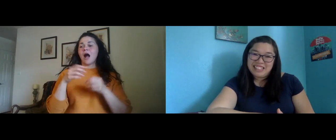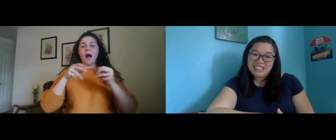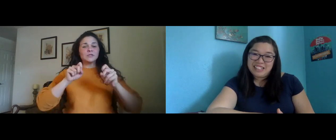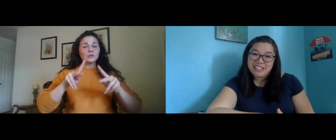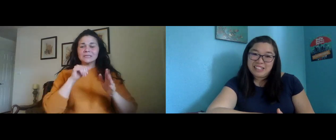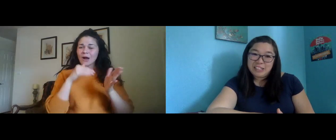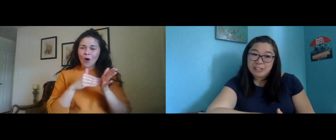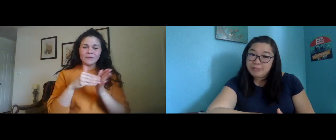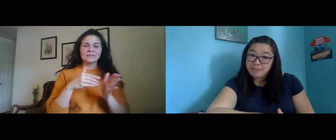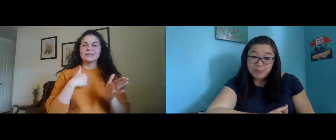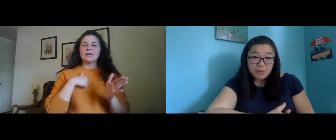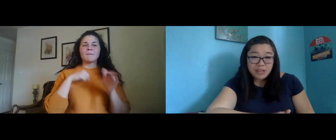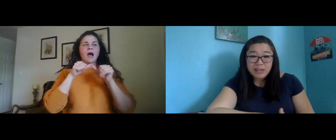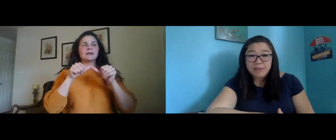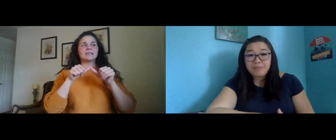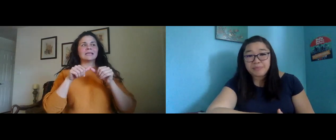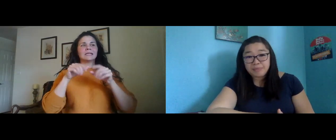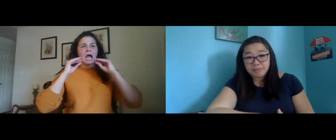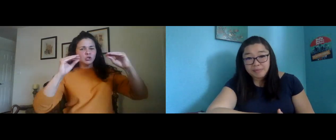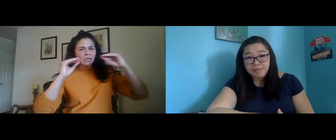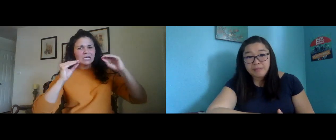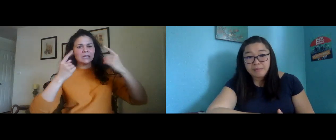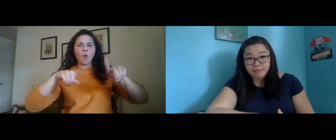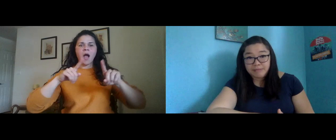Opportunities do not come often. I’m constantly educating people about being Deaf